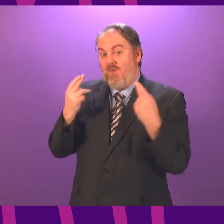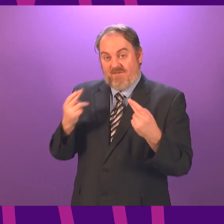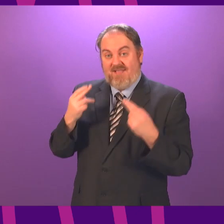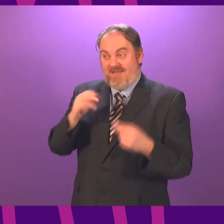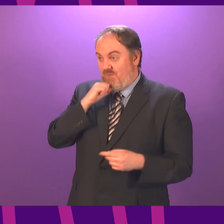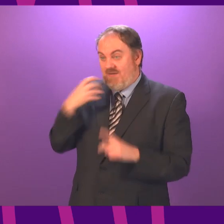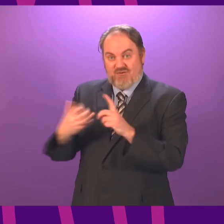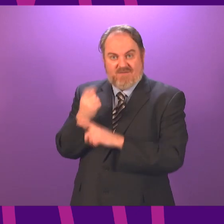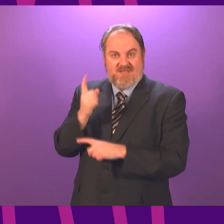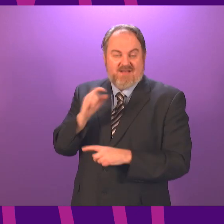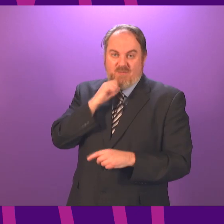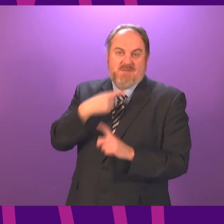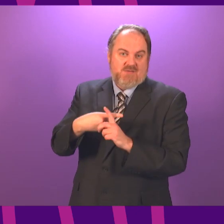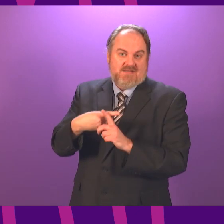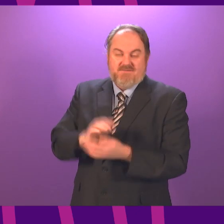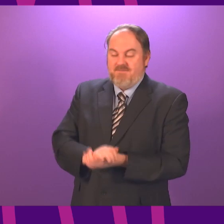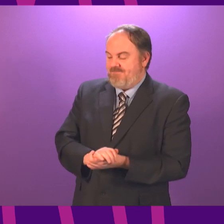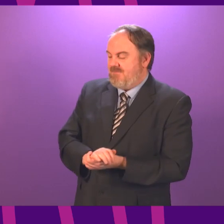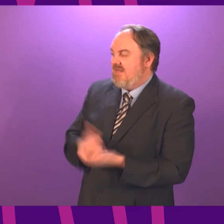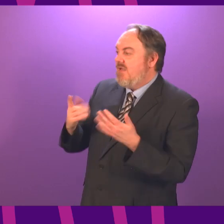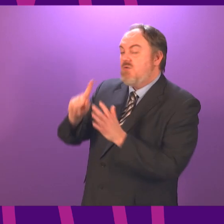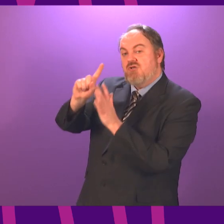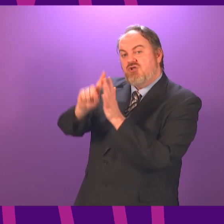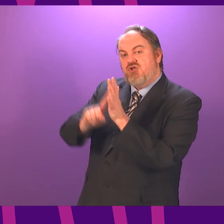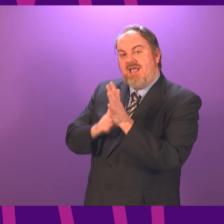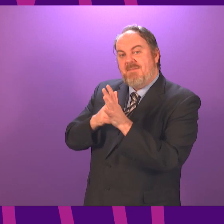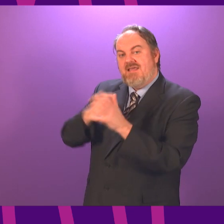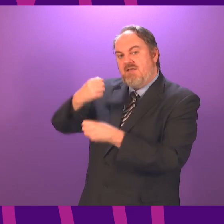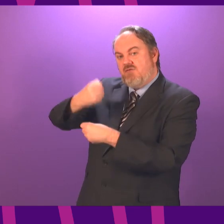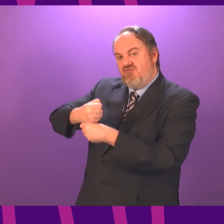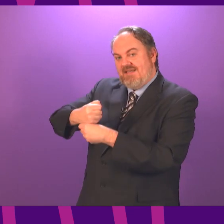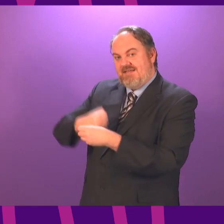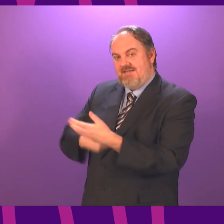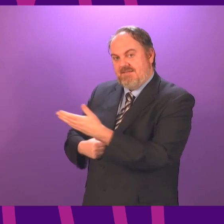Jamie Greene (West Scotland) (Con): Figures out today show that the percentage